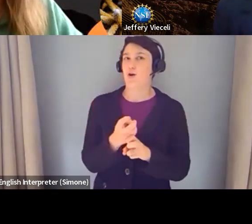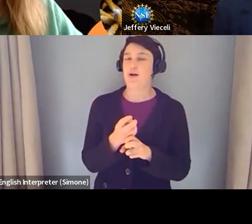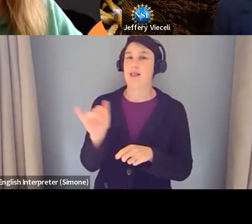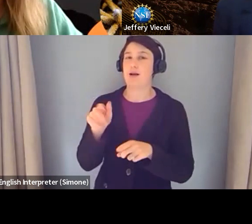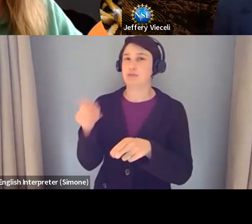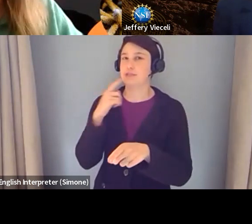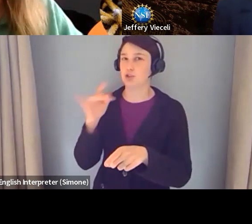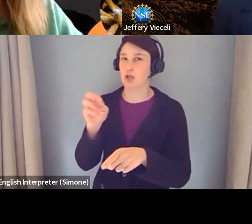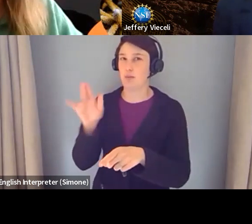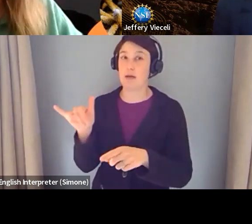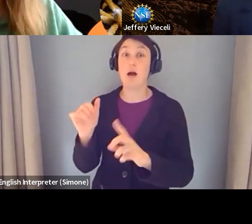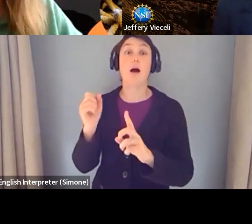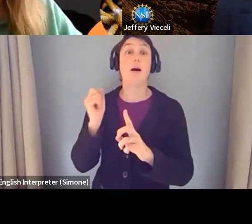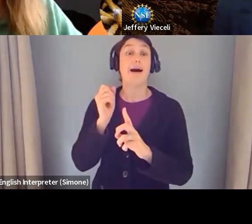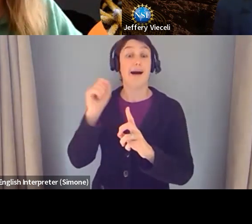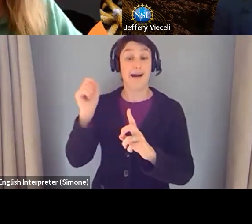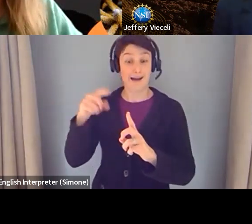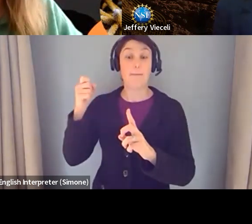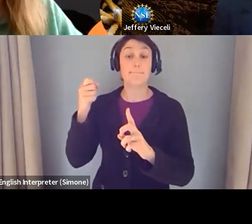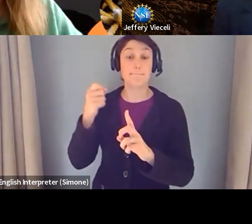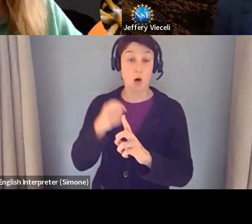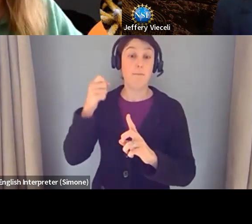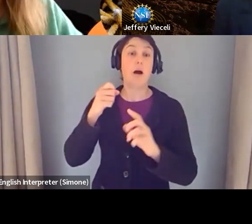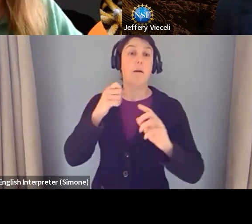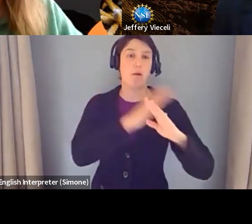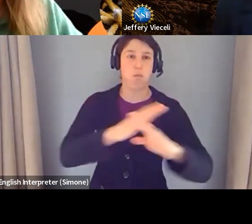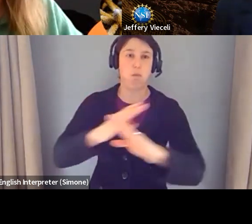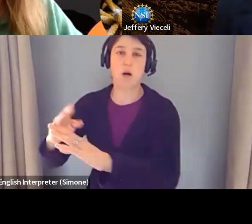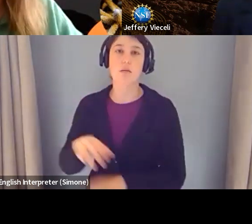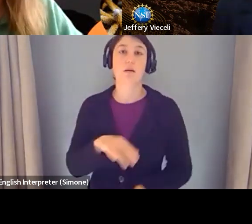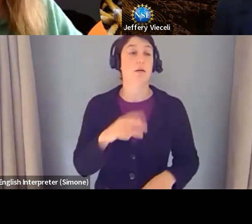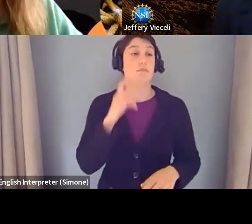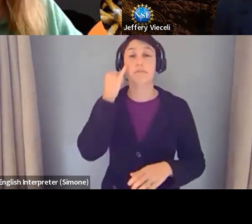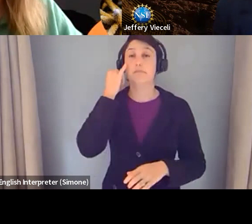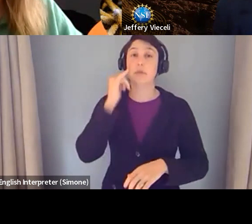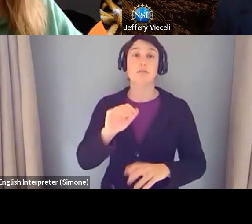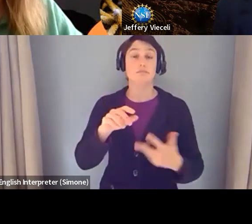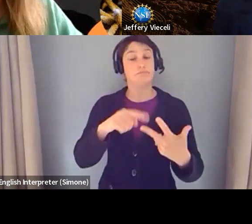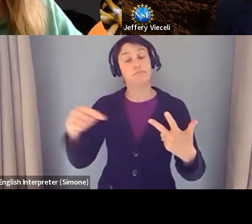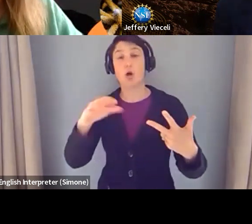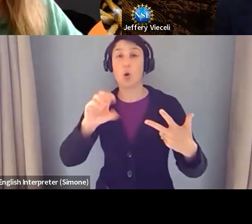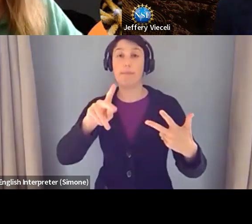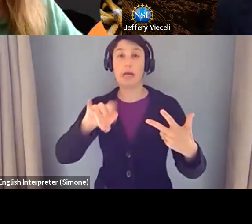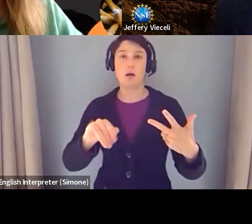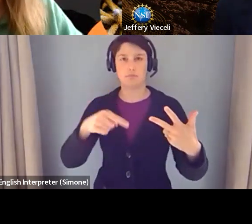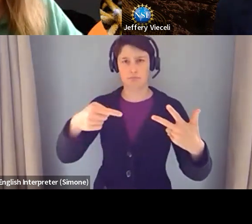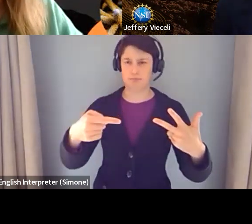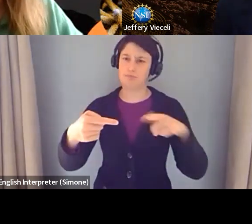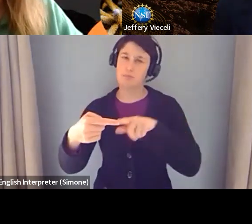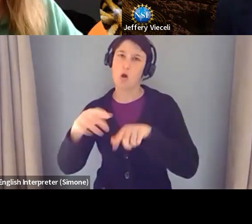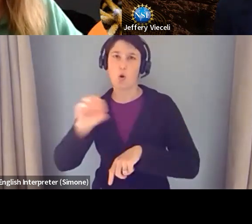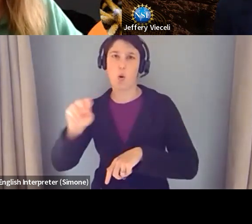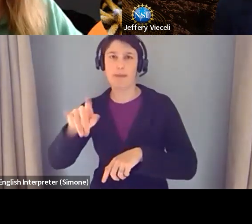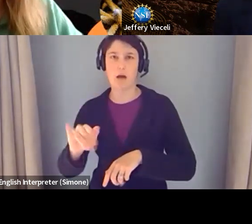is say the co-PI is a co-PI on a second award, and there are a PI and three other co-PIs